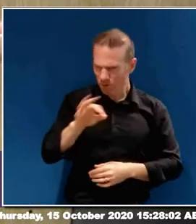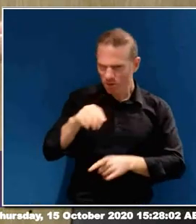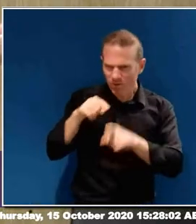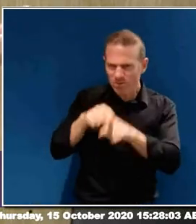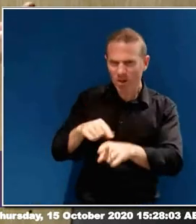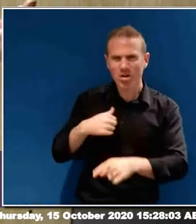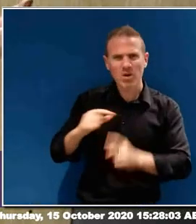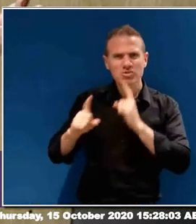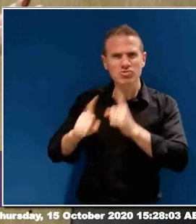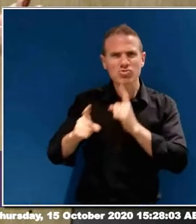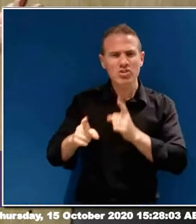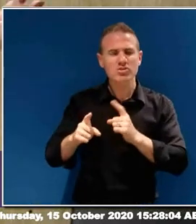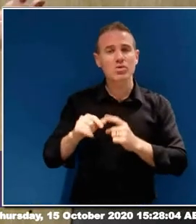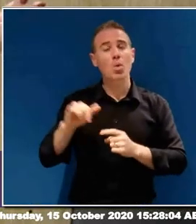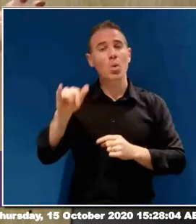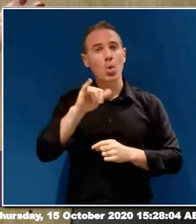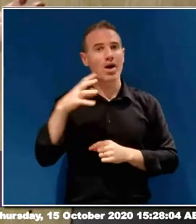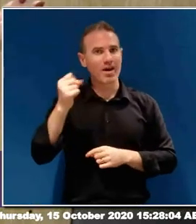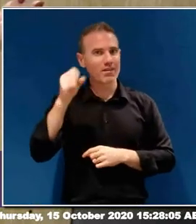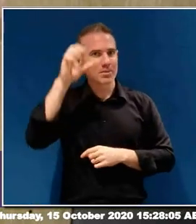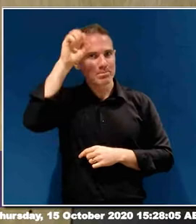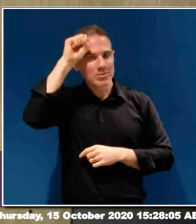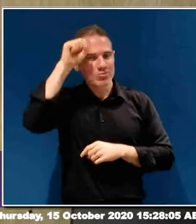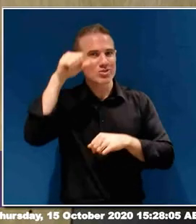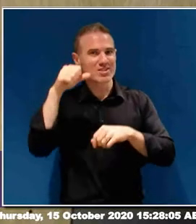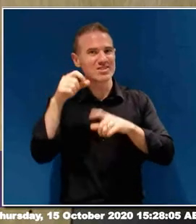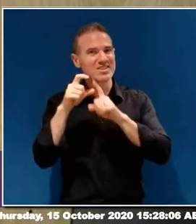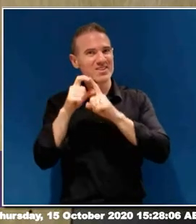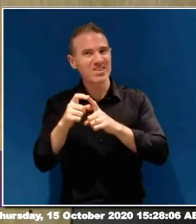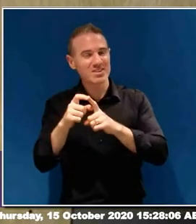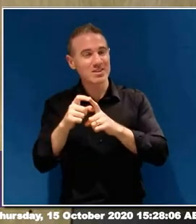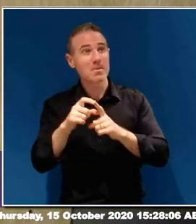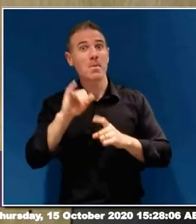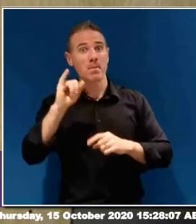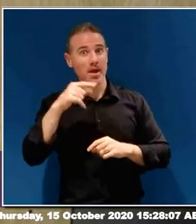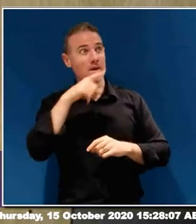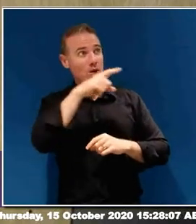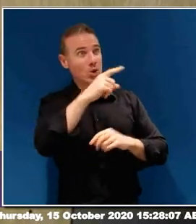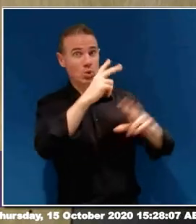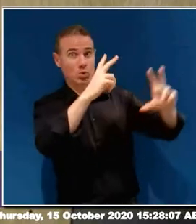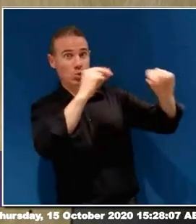what you said and the end but not the middle part, and in terms of not